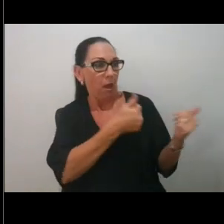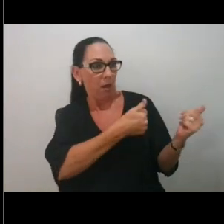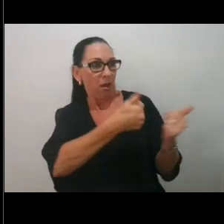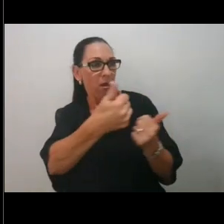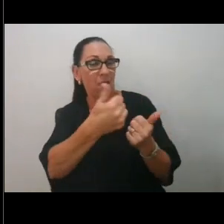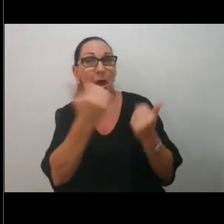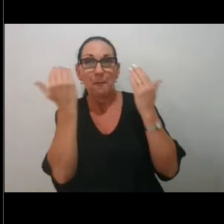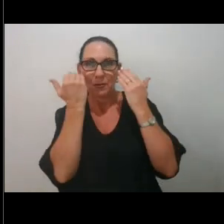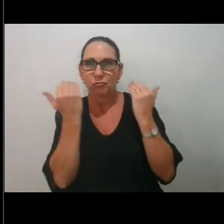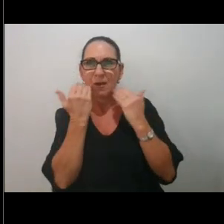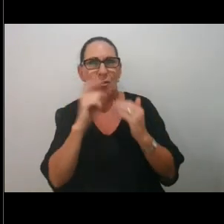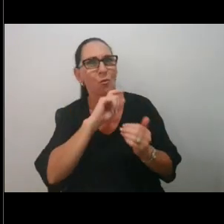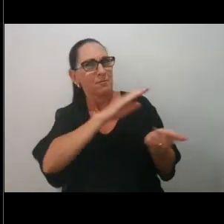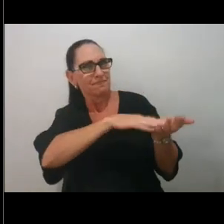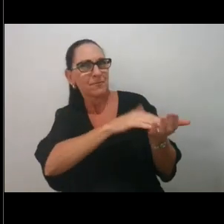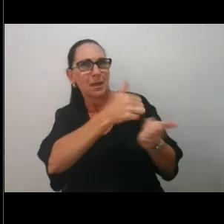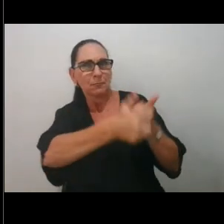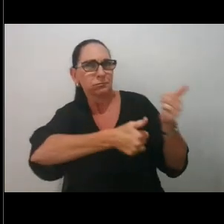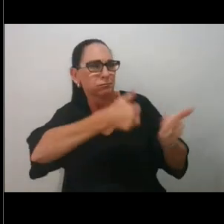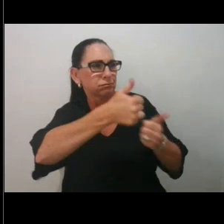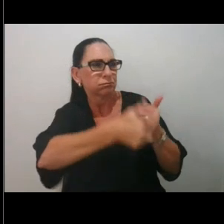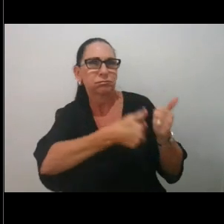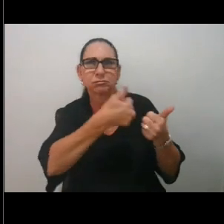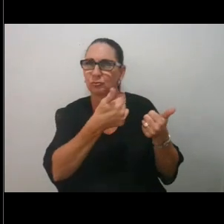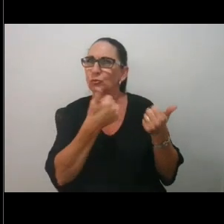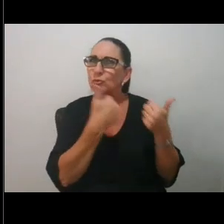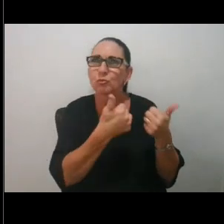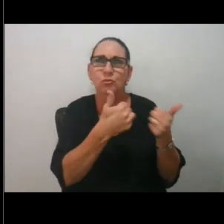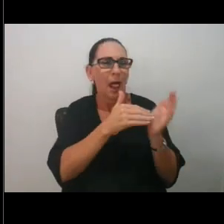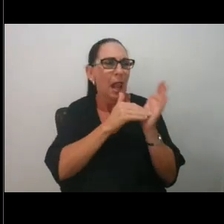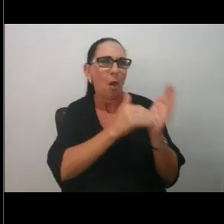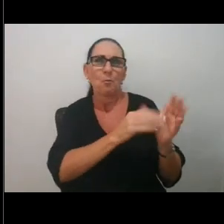them about how that's helping them and and how they're progressing in their lives and again if